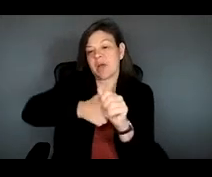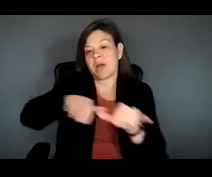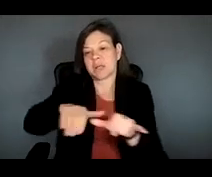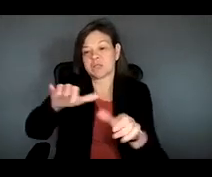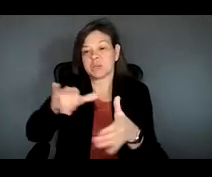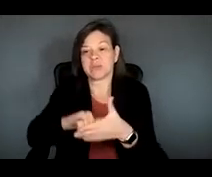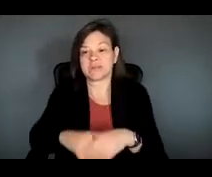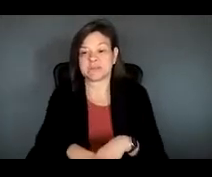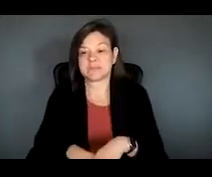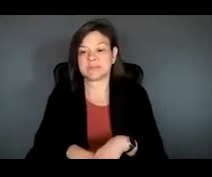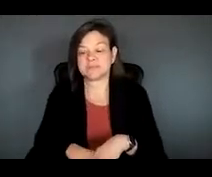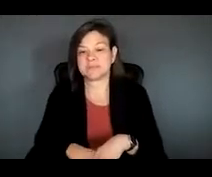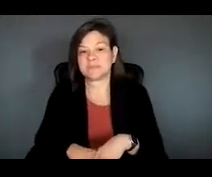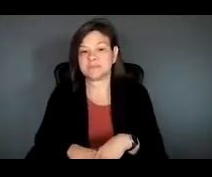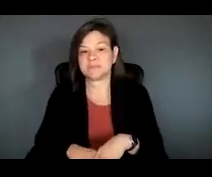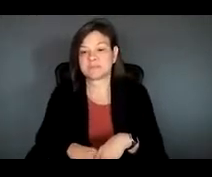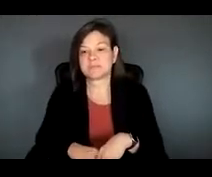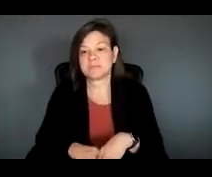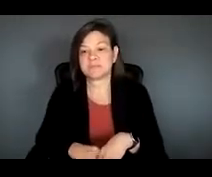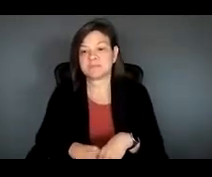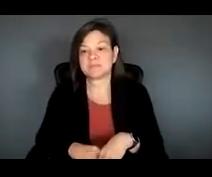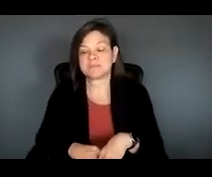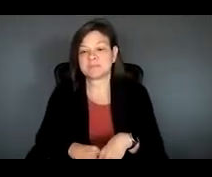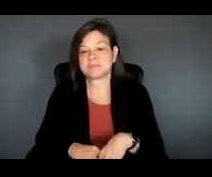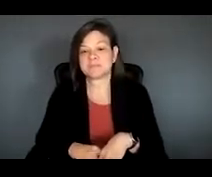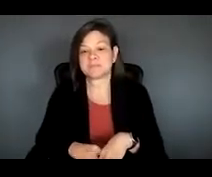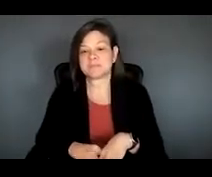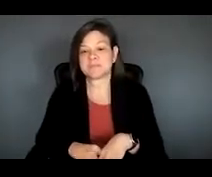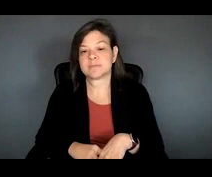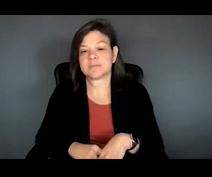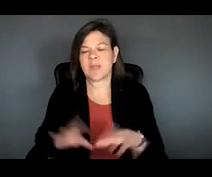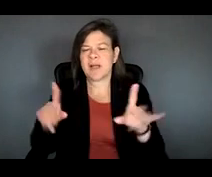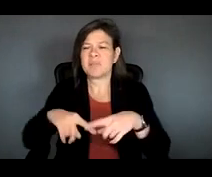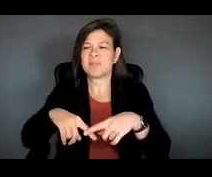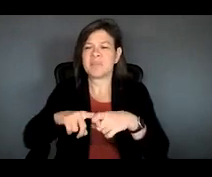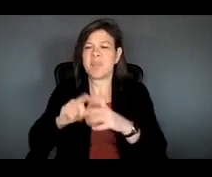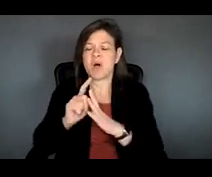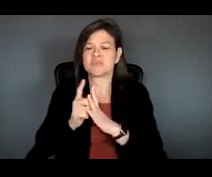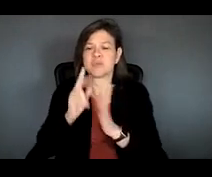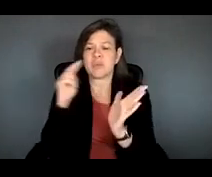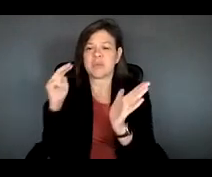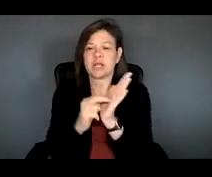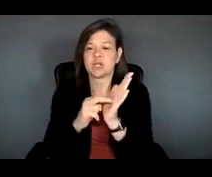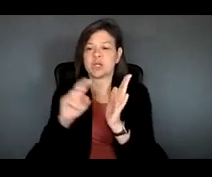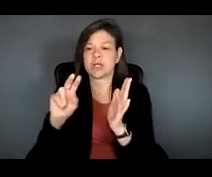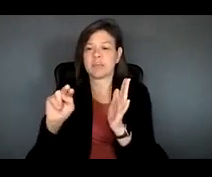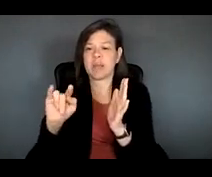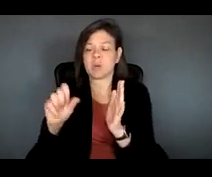So, for example -- sorry, I'm just going to pause for a second and look at my notes